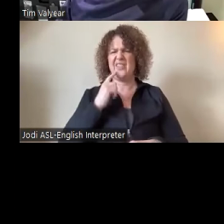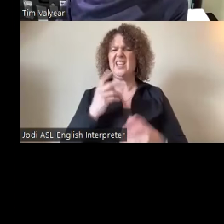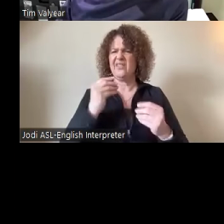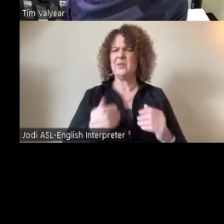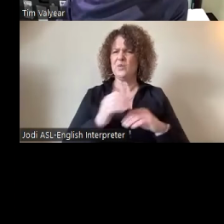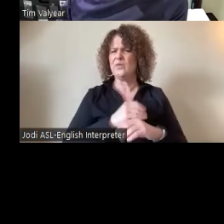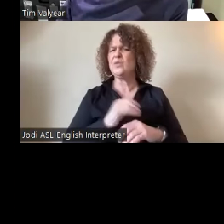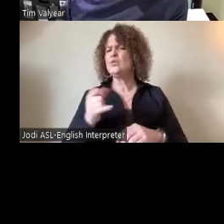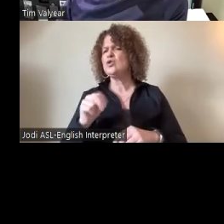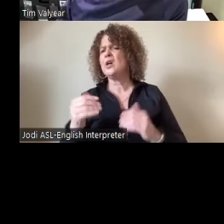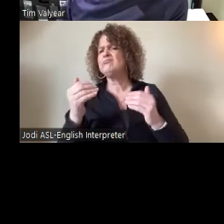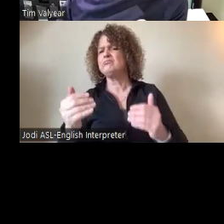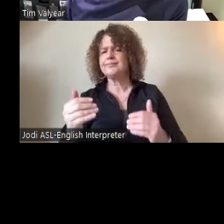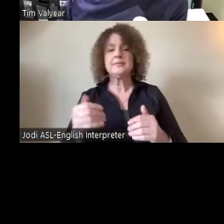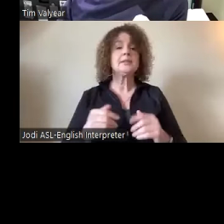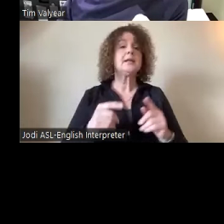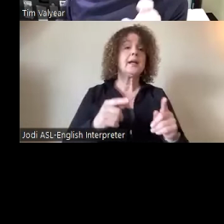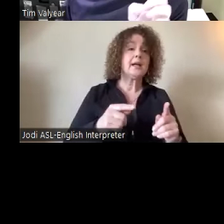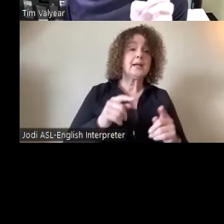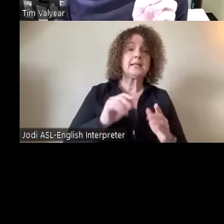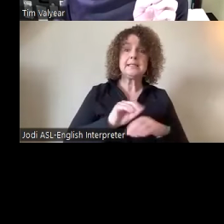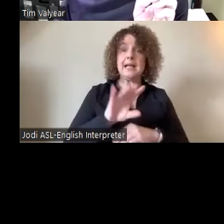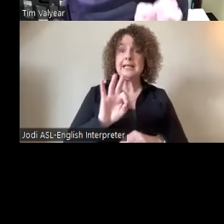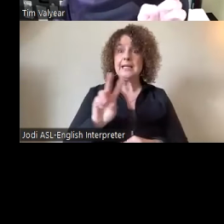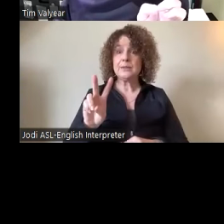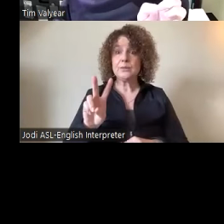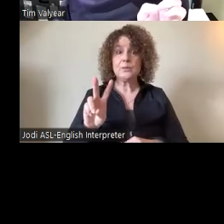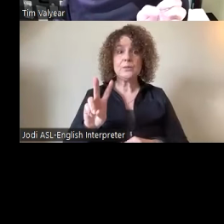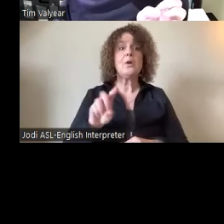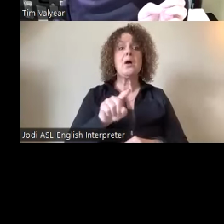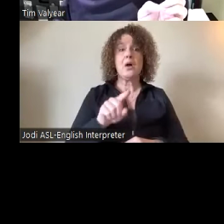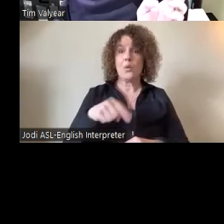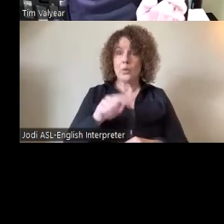. Ontario exposed is a good website to go to. I